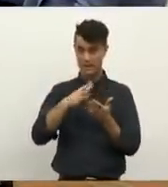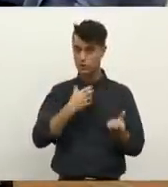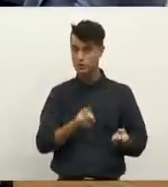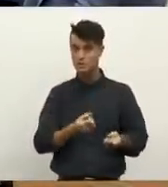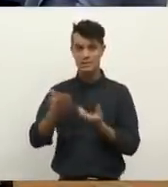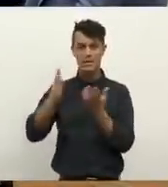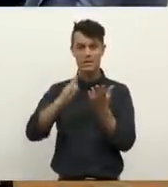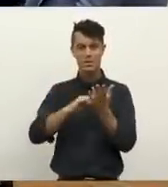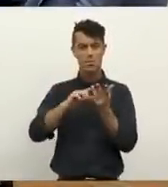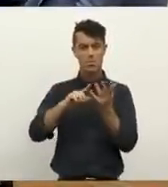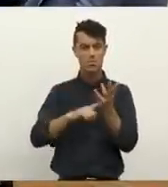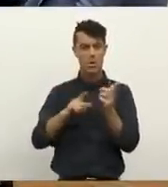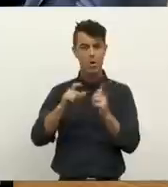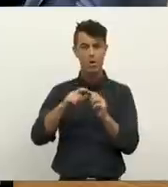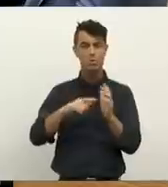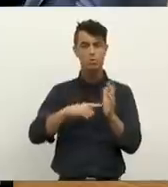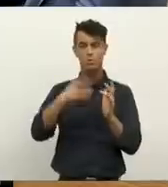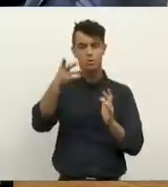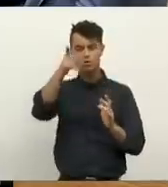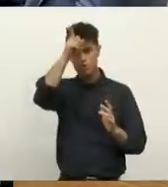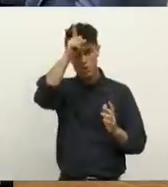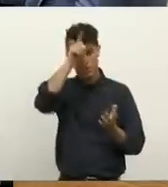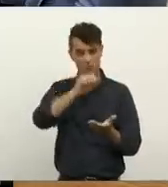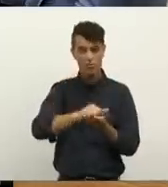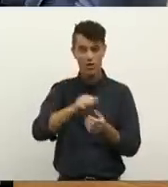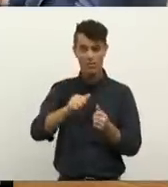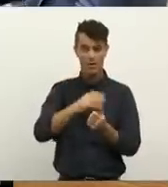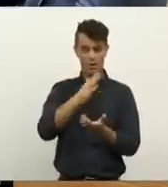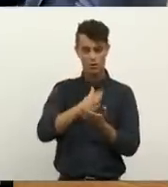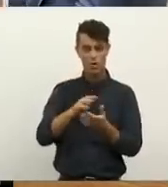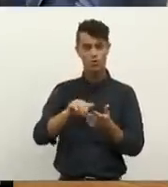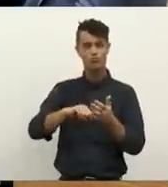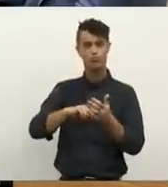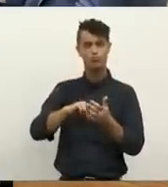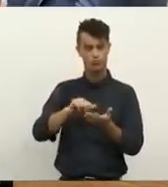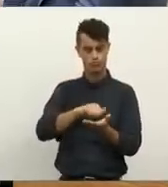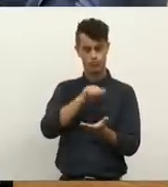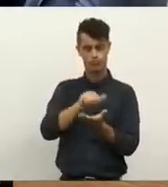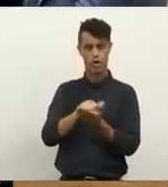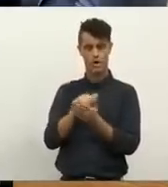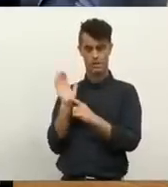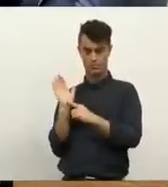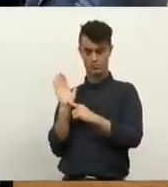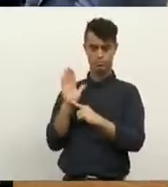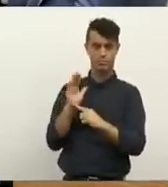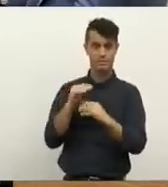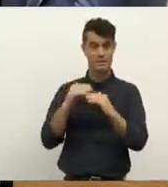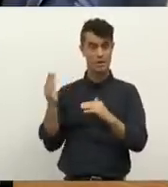to ensure that you had the right seating position, and it does things like it goes up and down